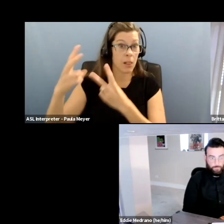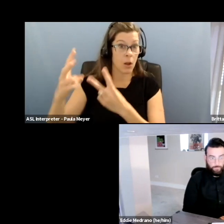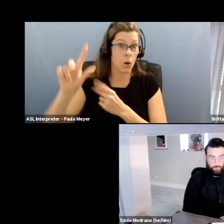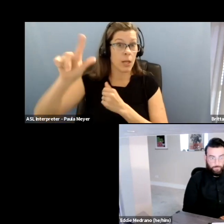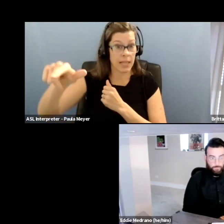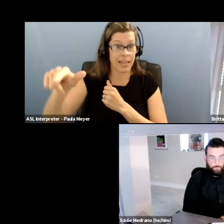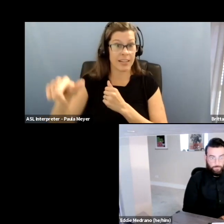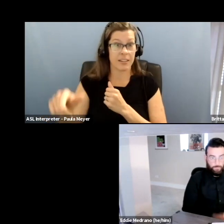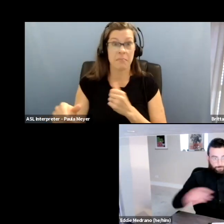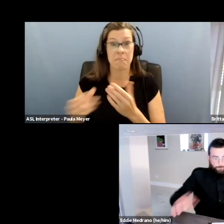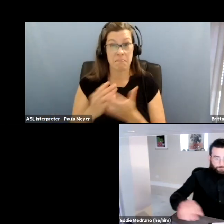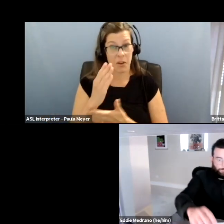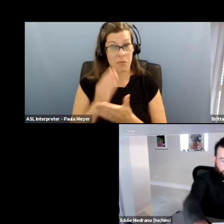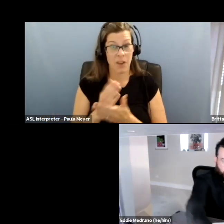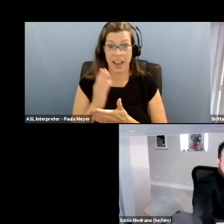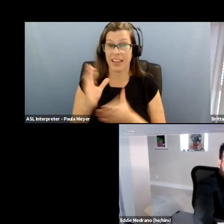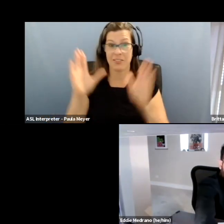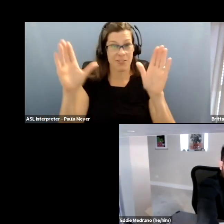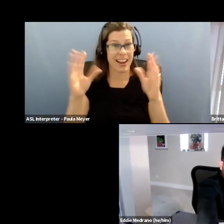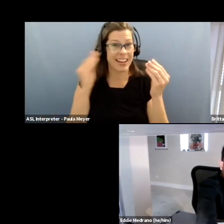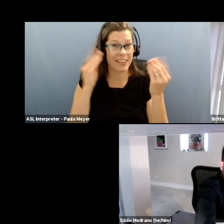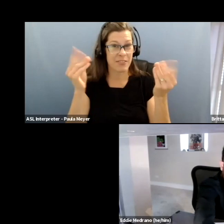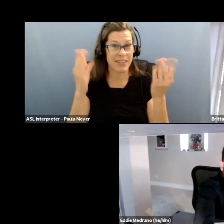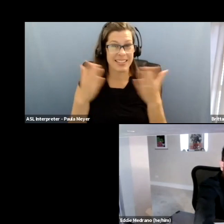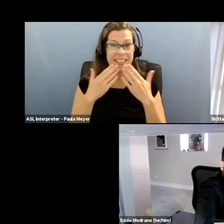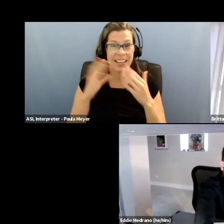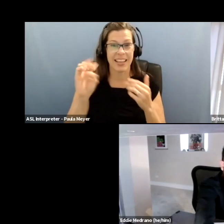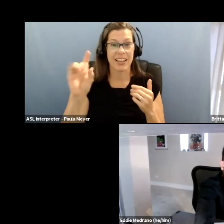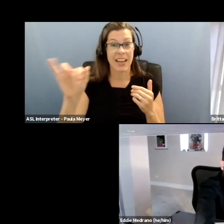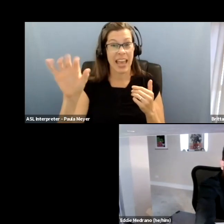Alright. That was very informative. Thank you, Eddie. I'll have you turn your video off